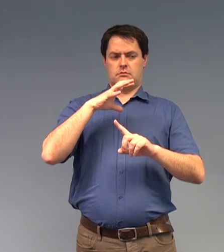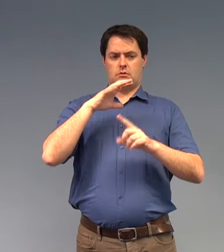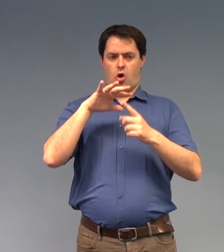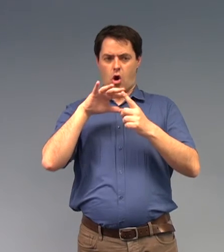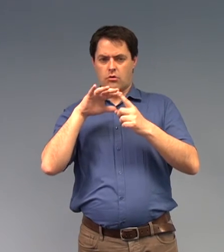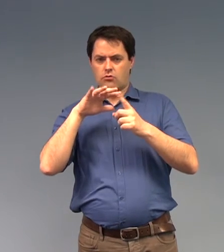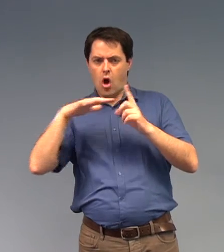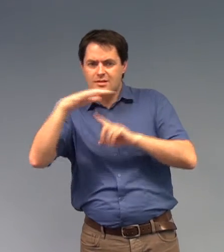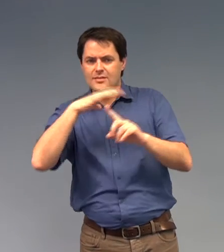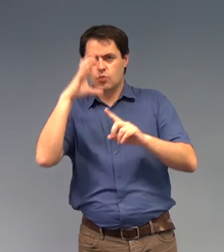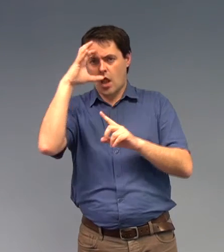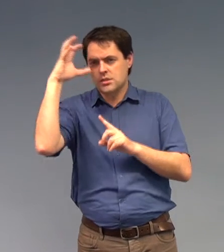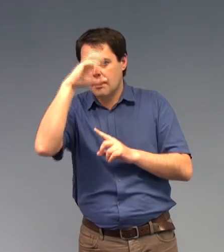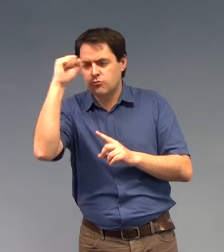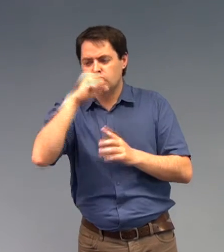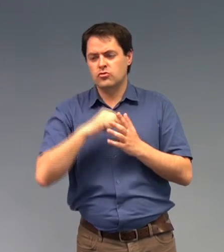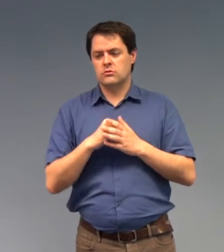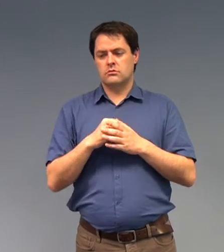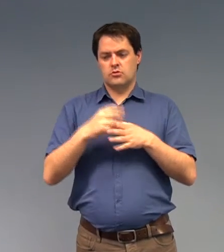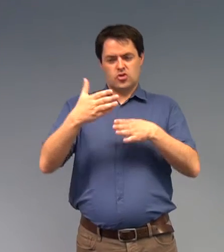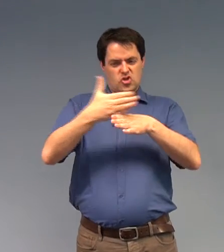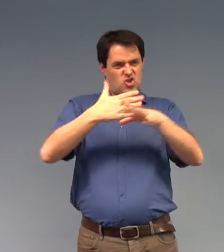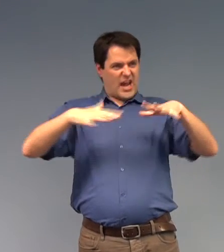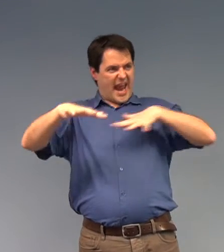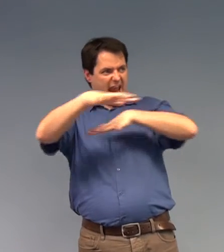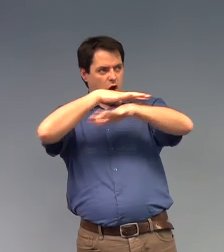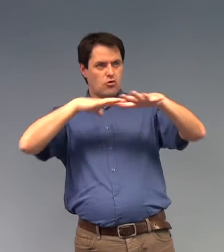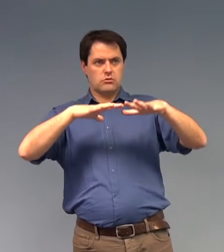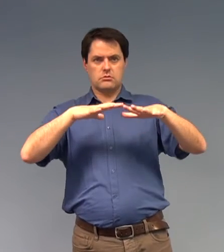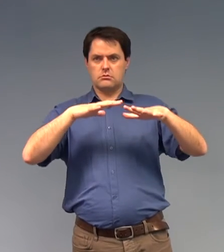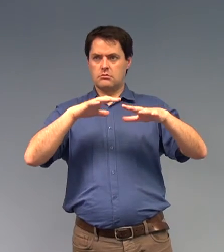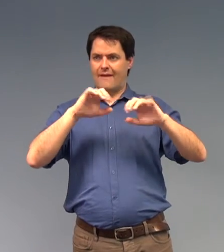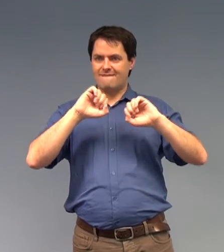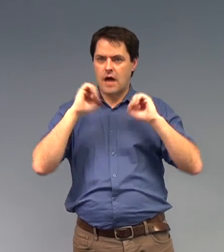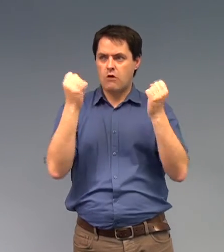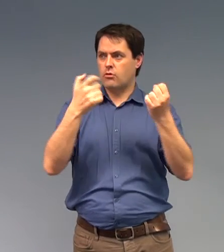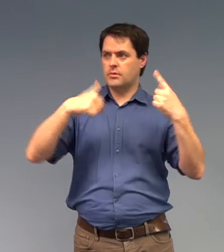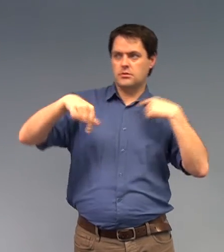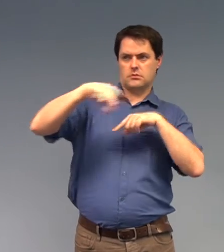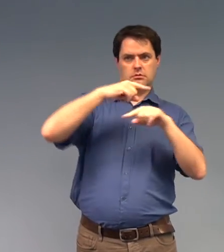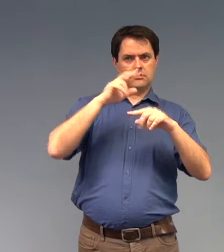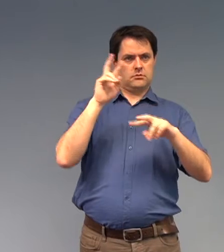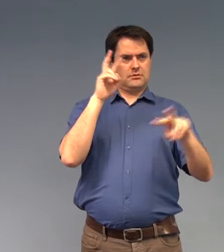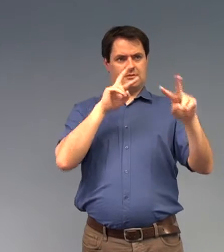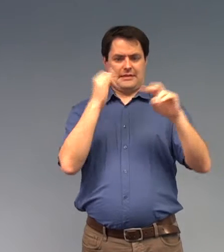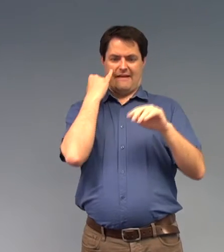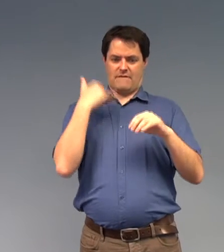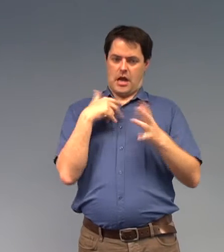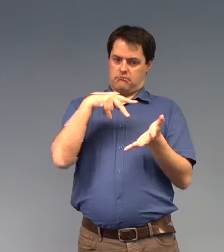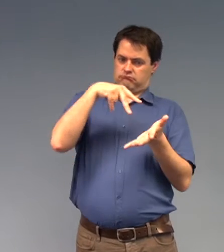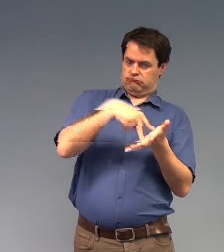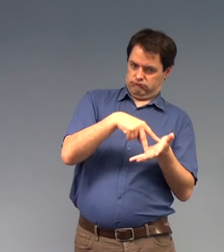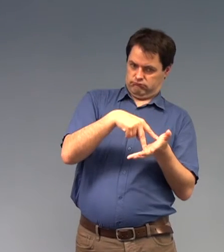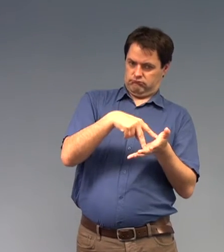What do we understand that to mean? What does that mean within a shared cognitive environment?